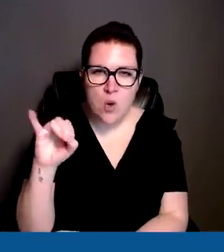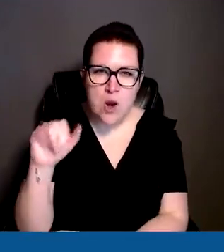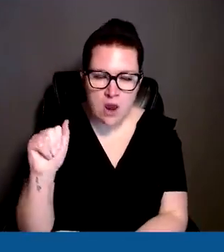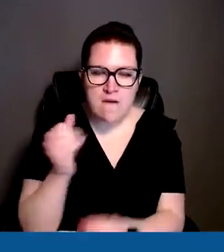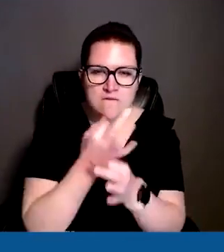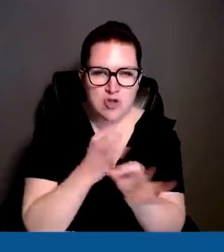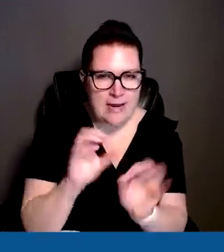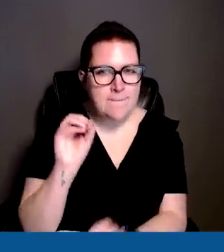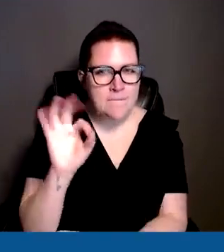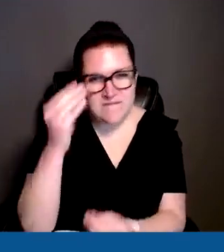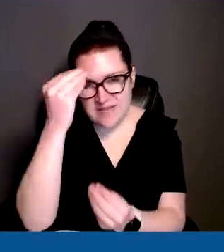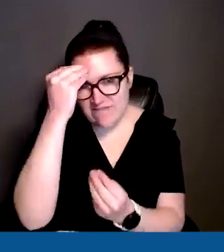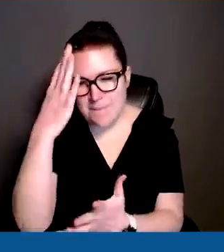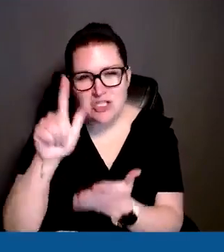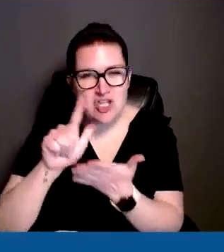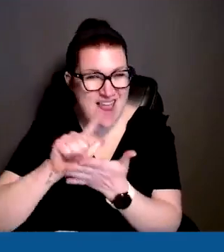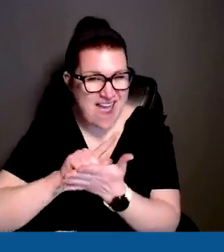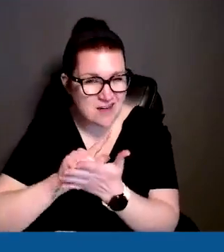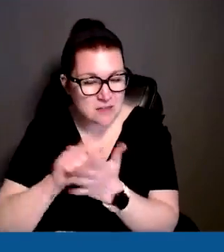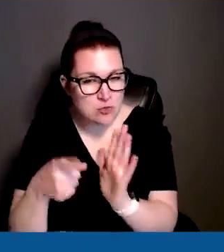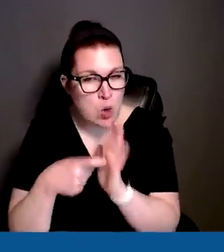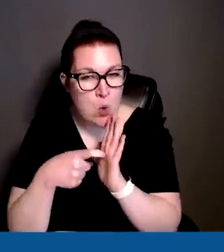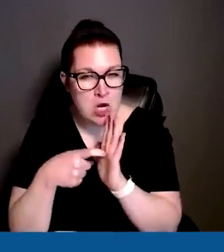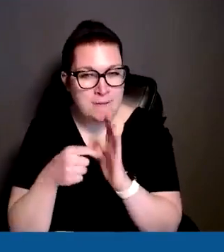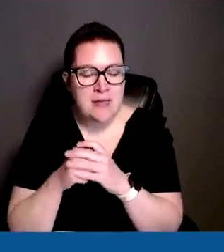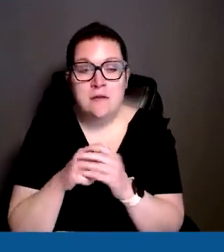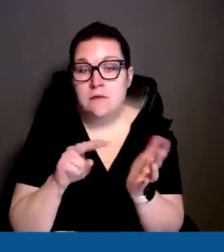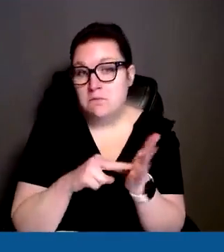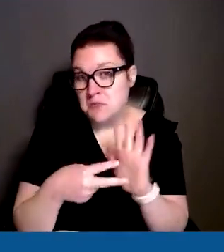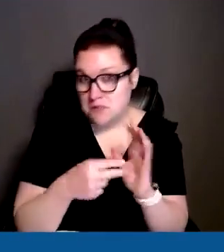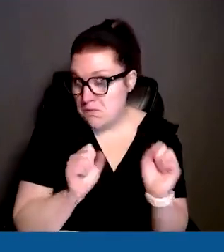So, it is feasible that these could be shared publicly